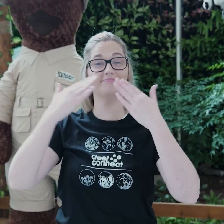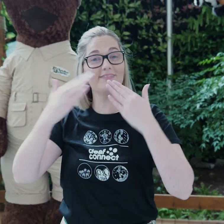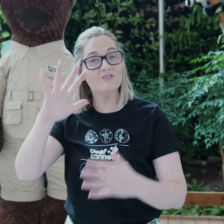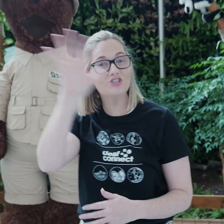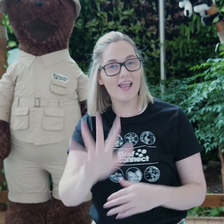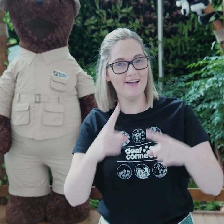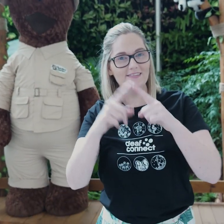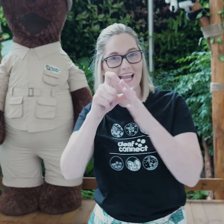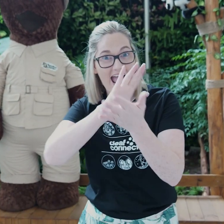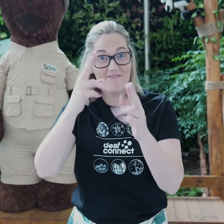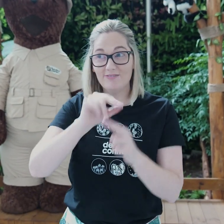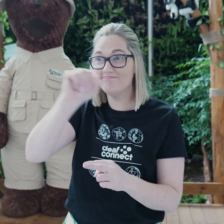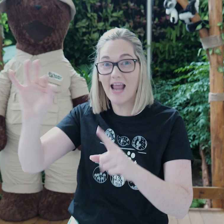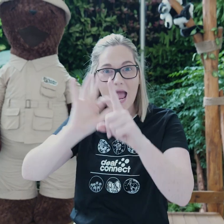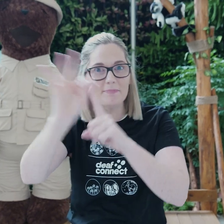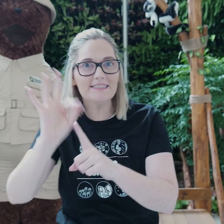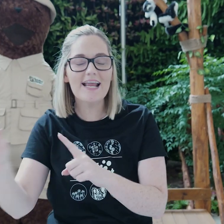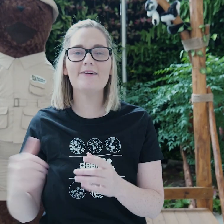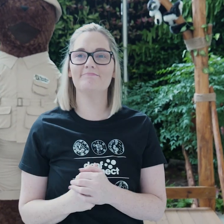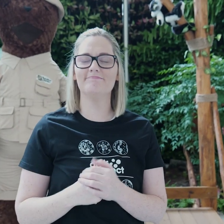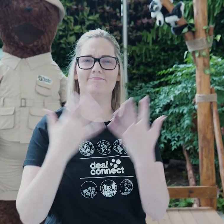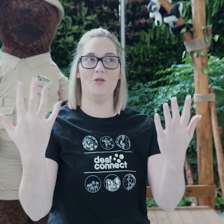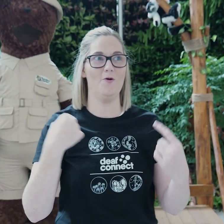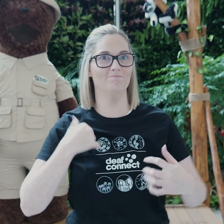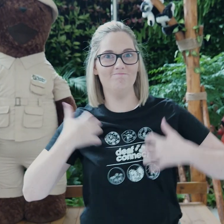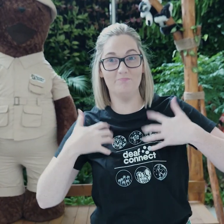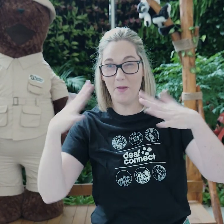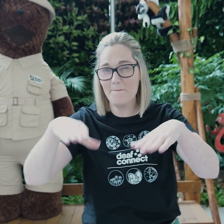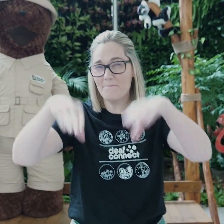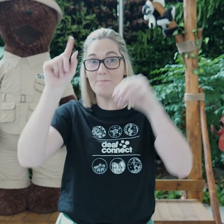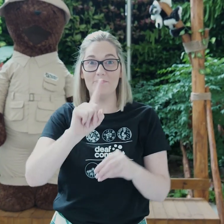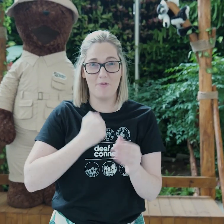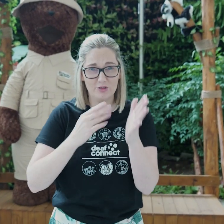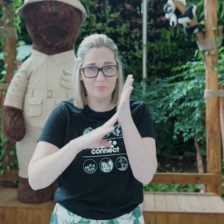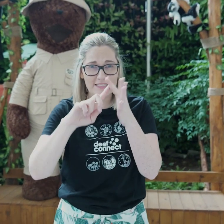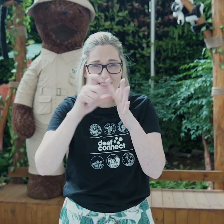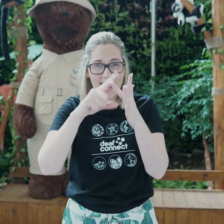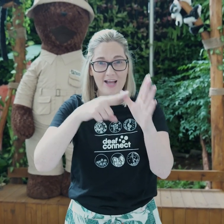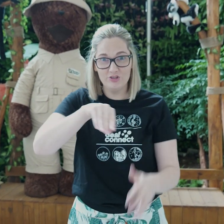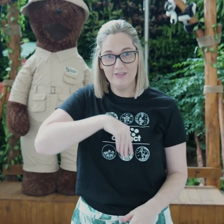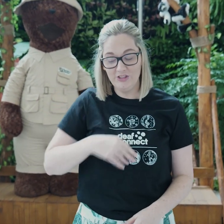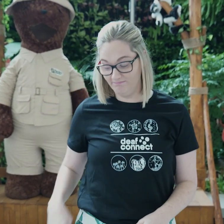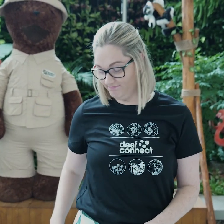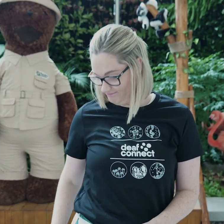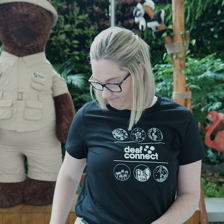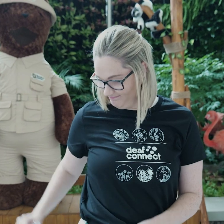Thanks, Jen and Daniel on your updates. I've just picked up my media pass